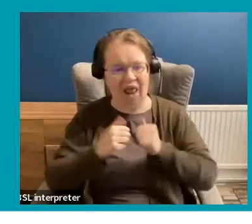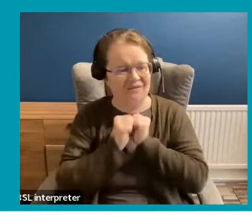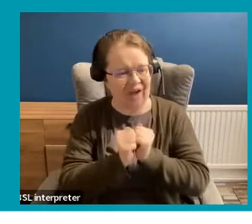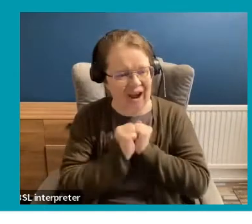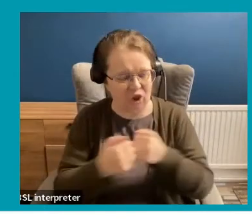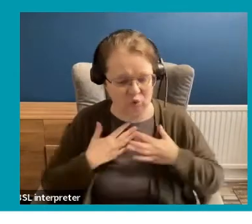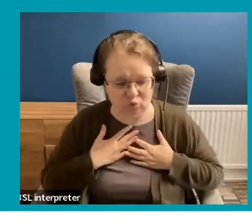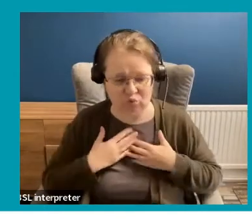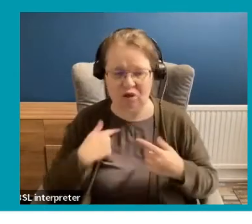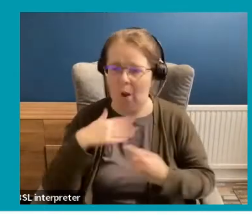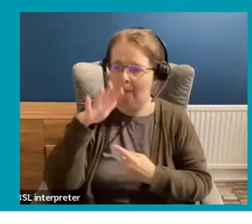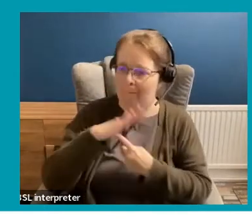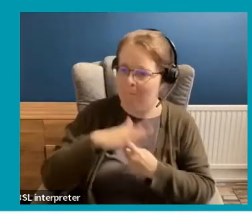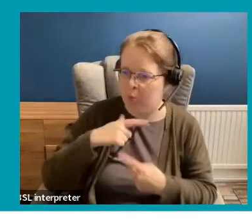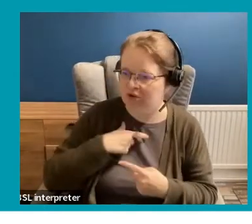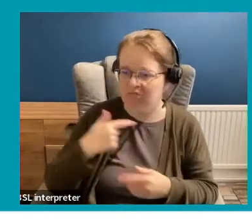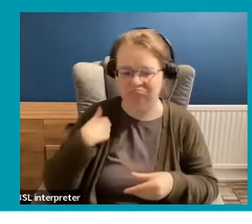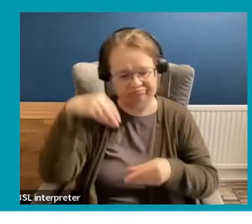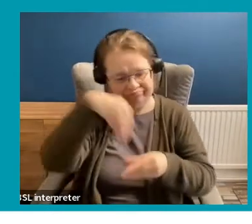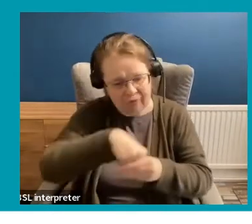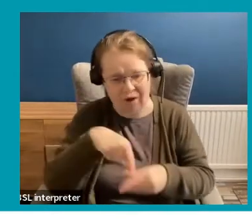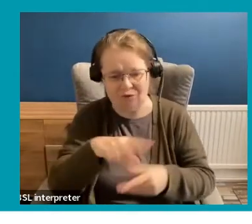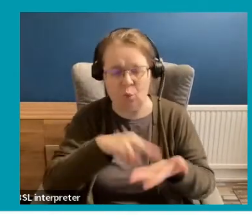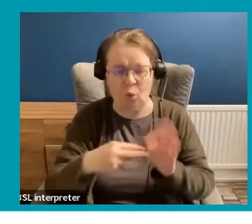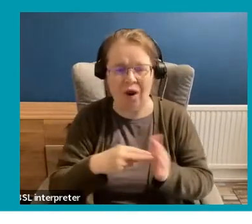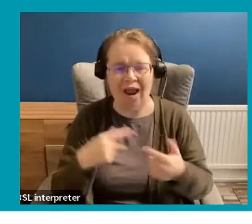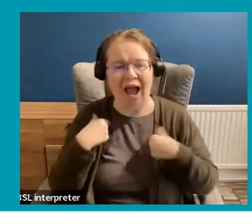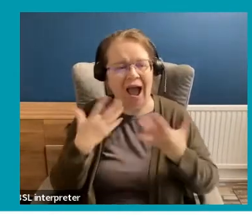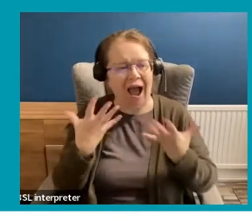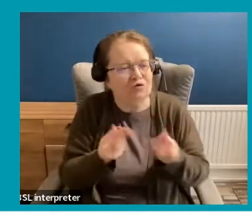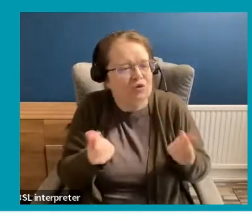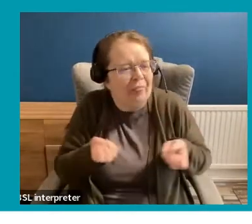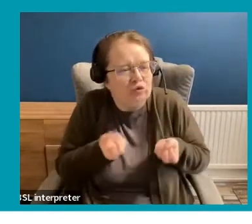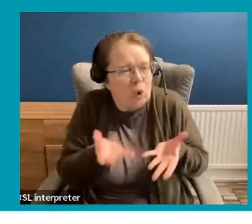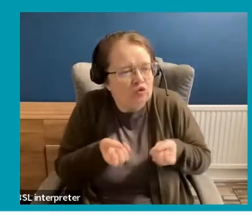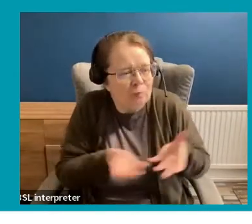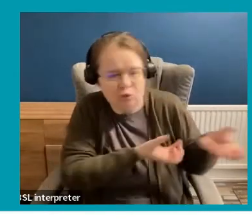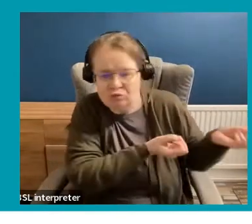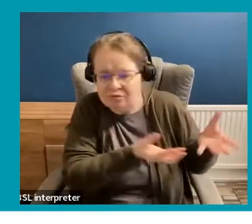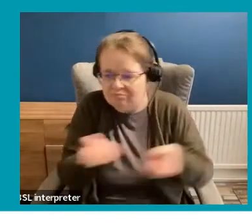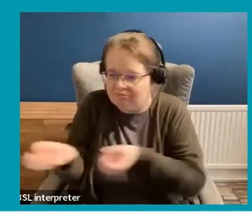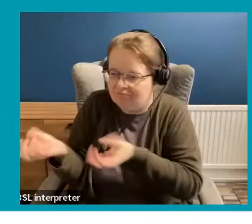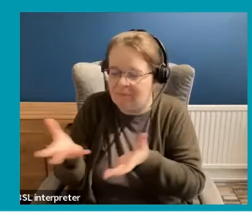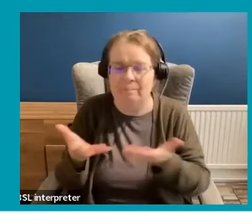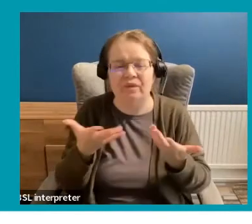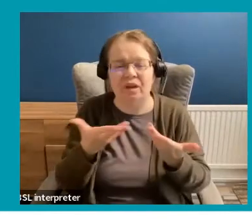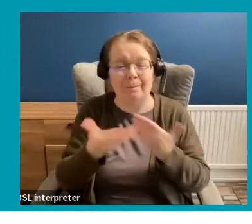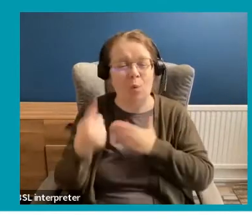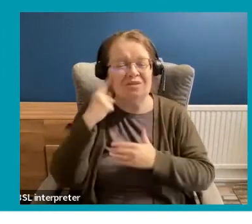part of the organization and they have something to contribute. So actually it makes much more sense and it's easier.